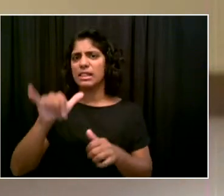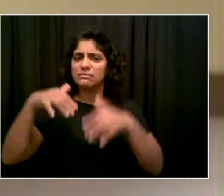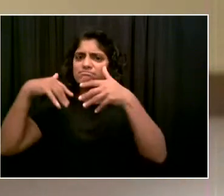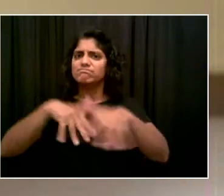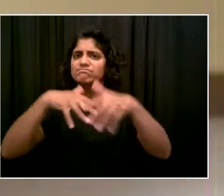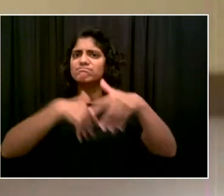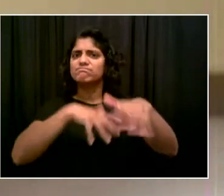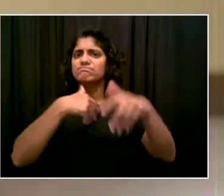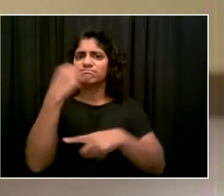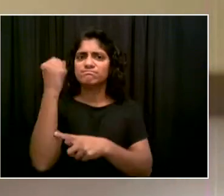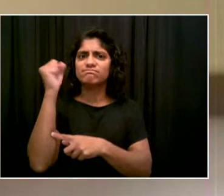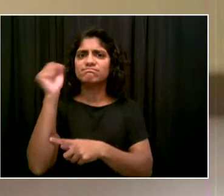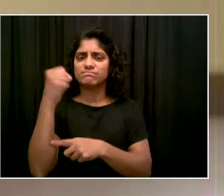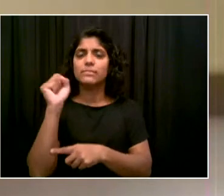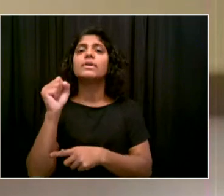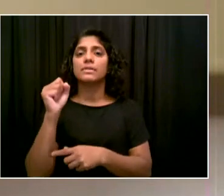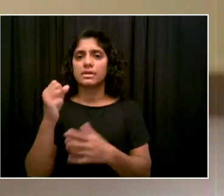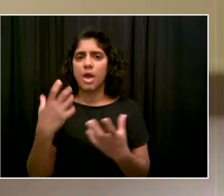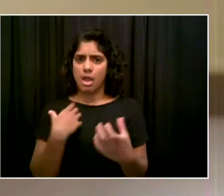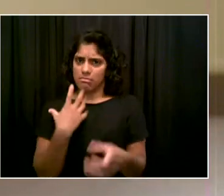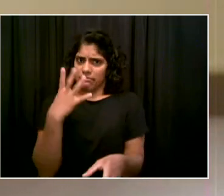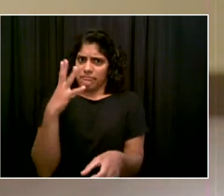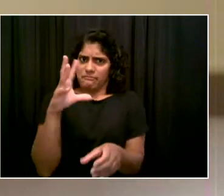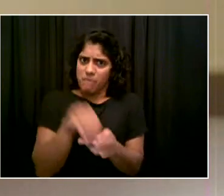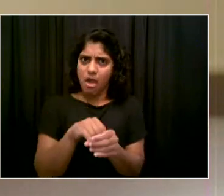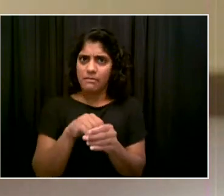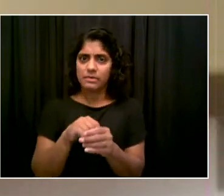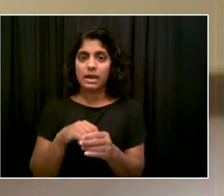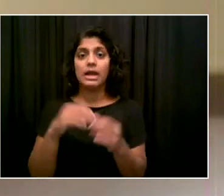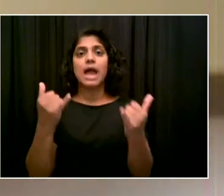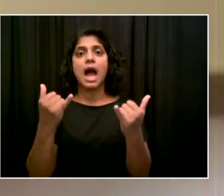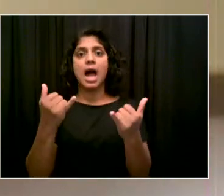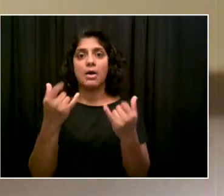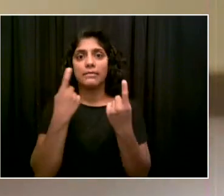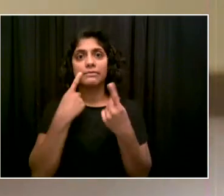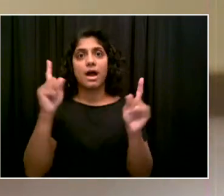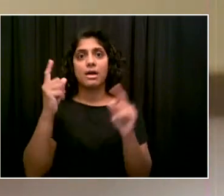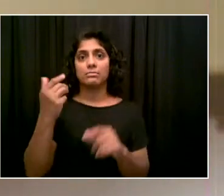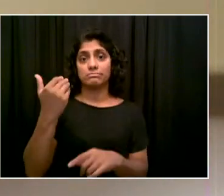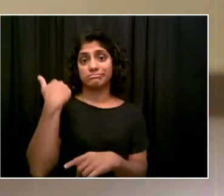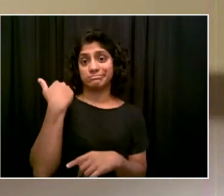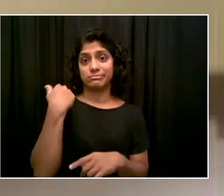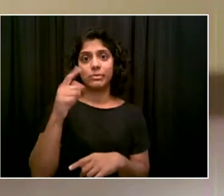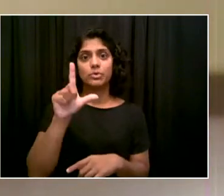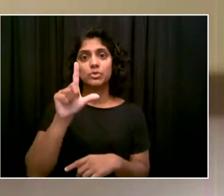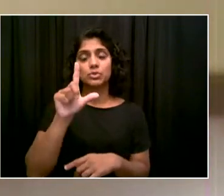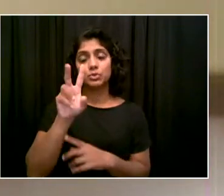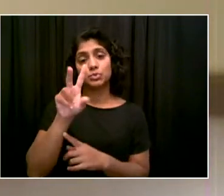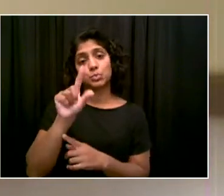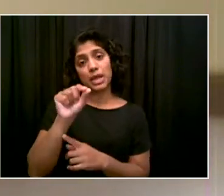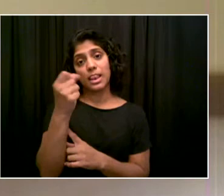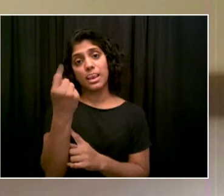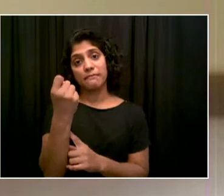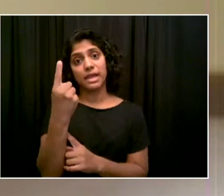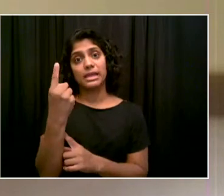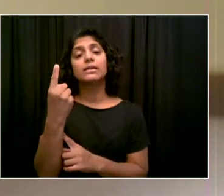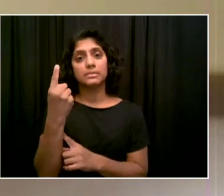TO MANY PROTESTS.